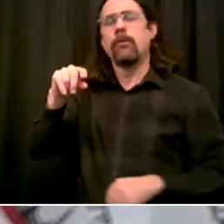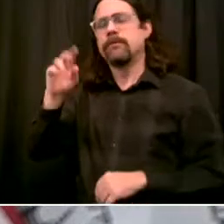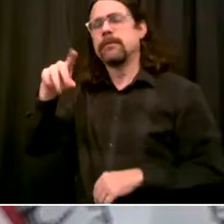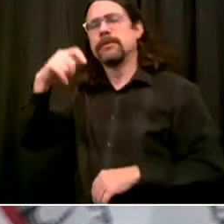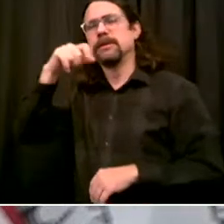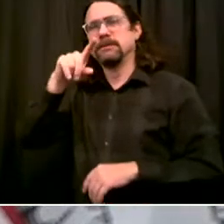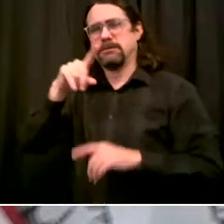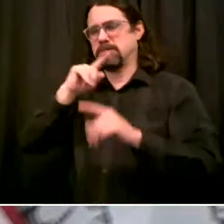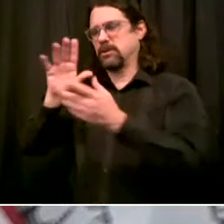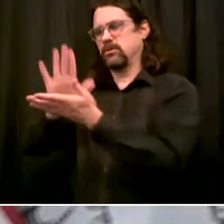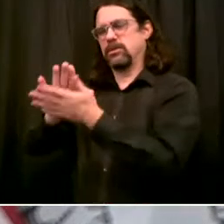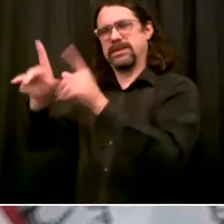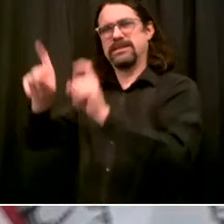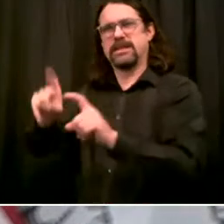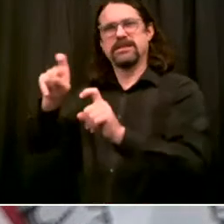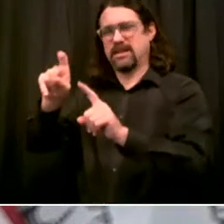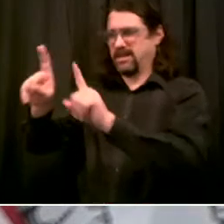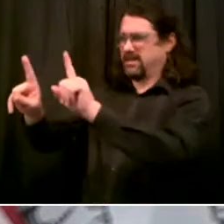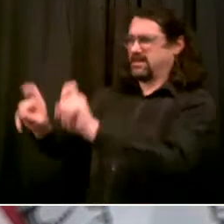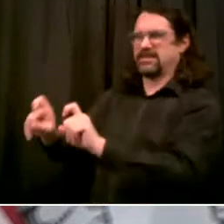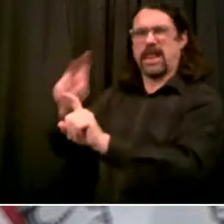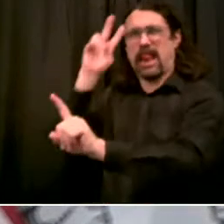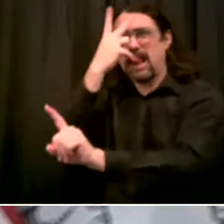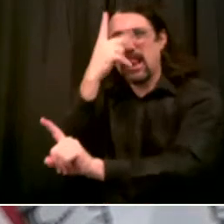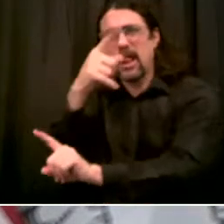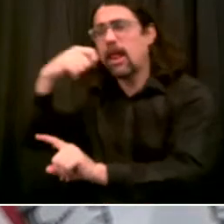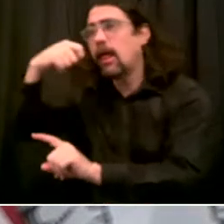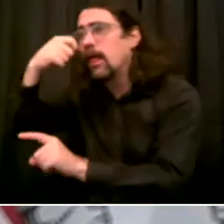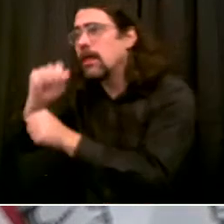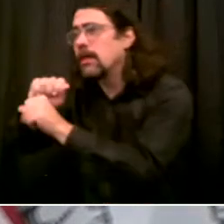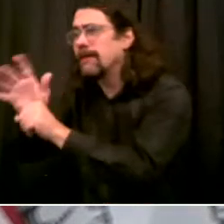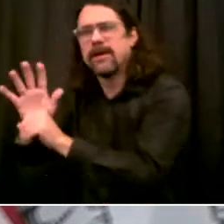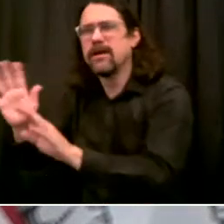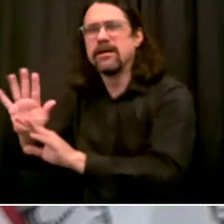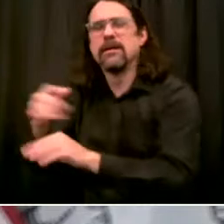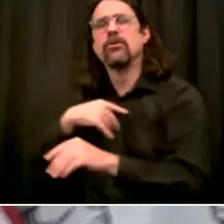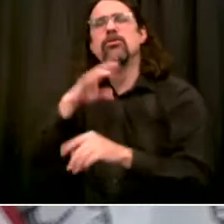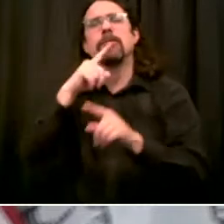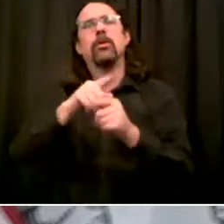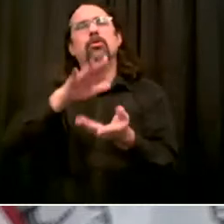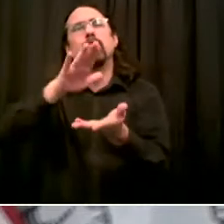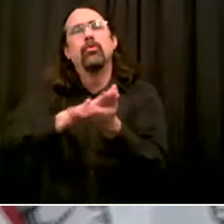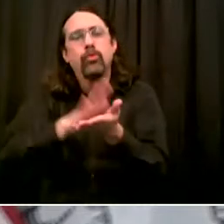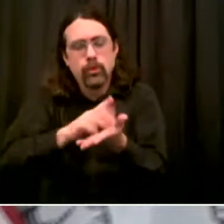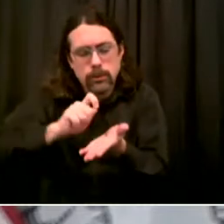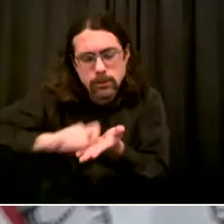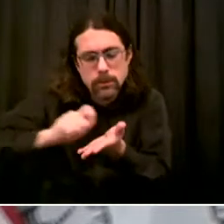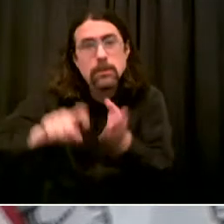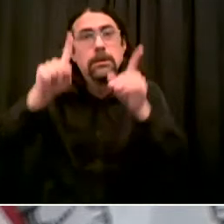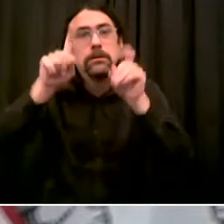THE SPECIALIZED HIGH SCHOOL EXAM . I BELIEVE THE TEST WAS SUPPOSED TO BE THIS WEEKEND BUT